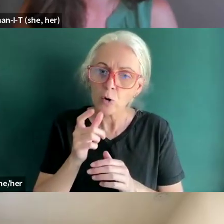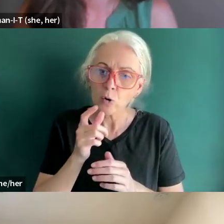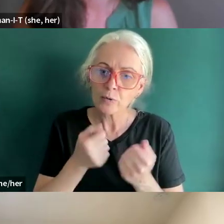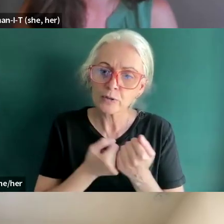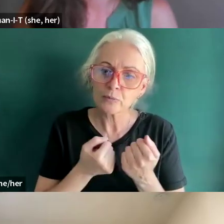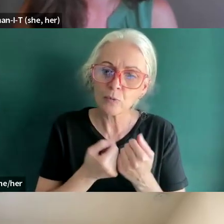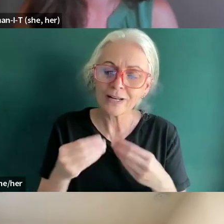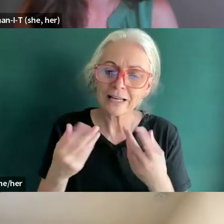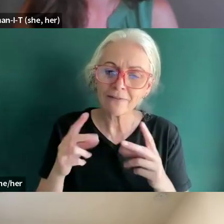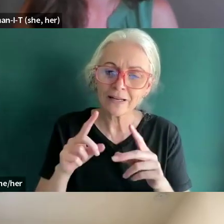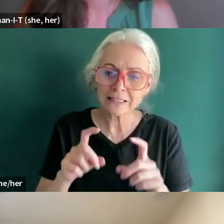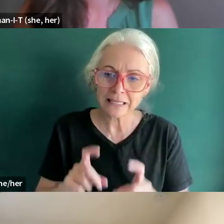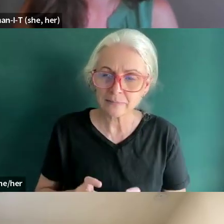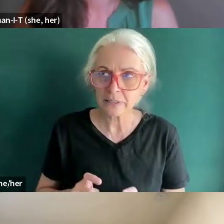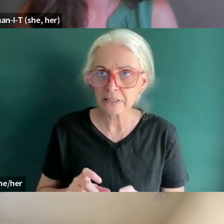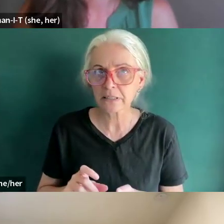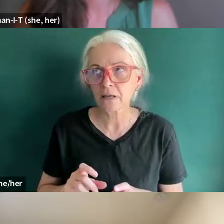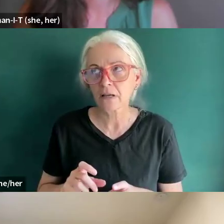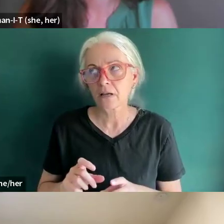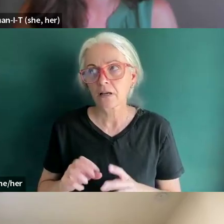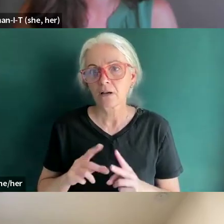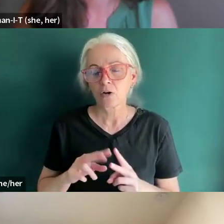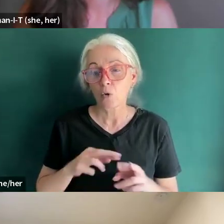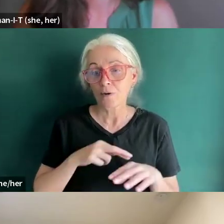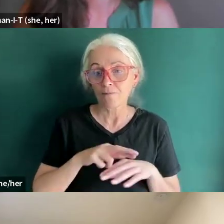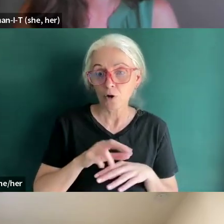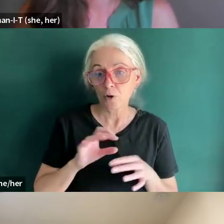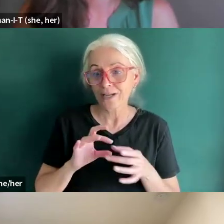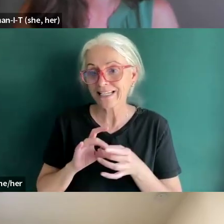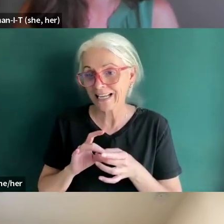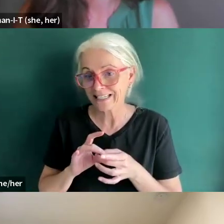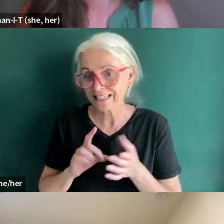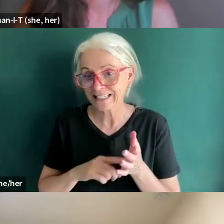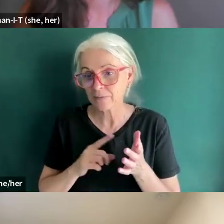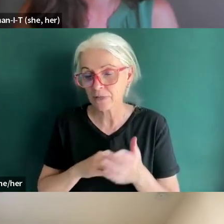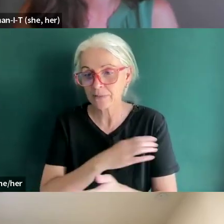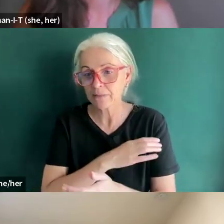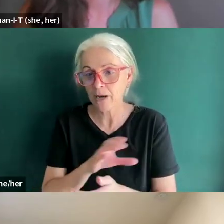doing assessments, and either referring or connecting, and sometimes empowering people,